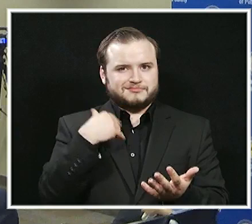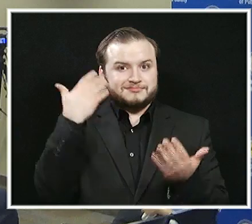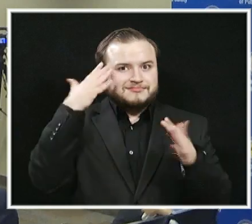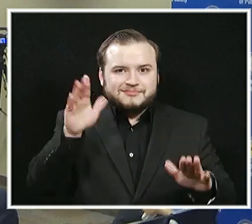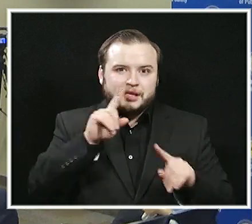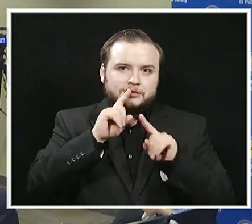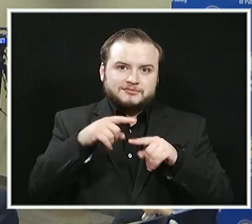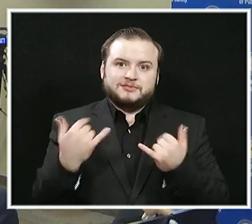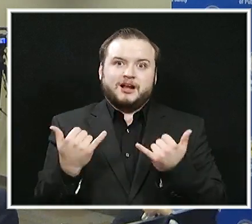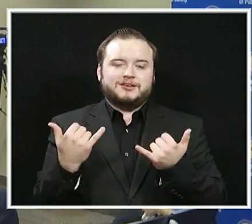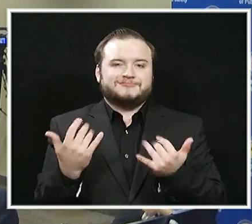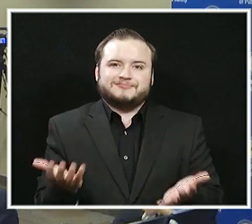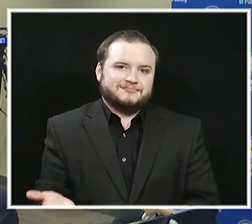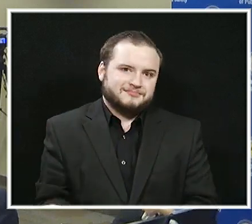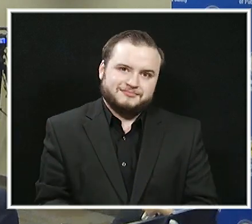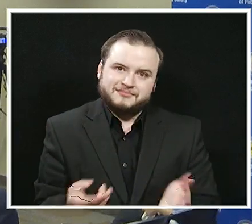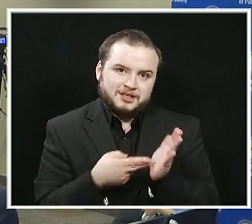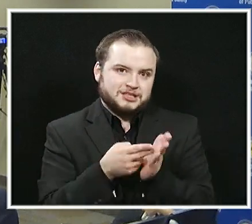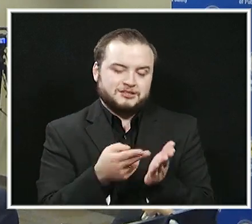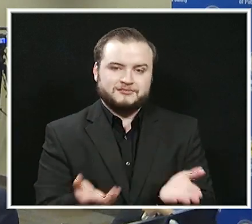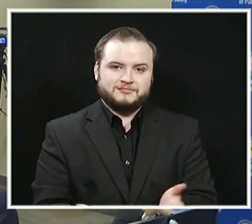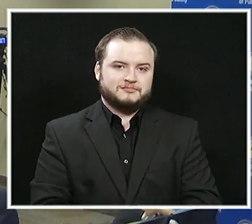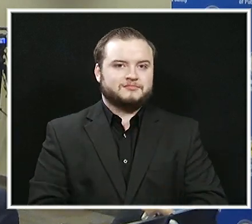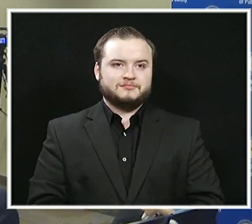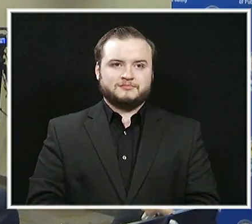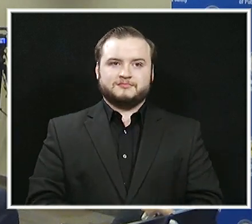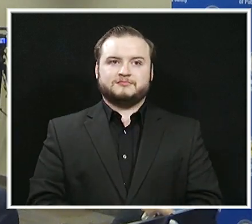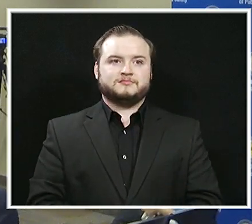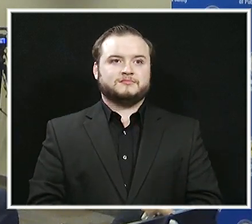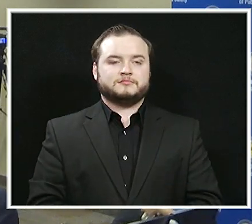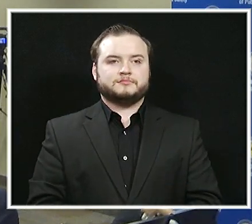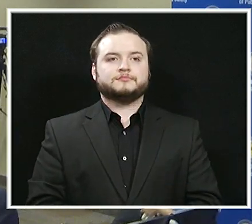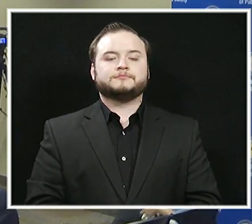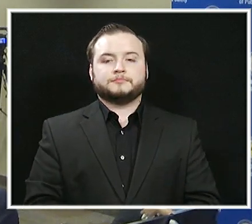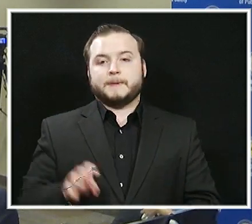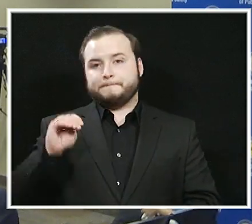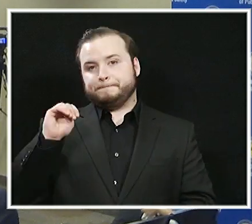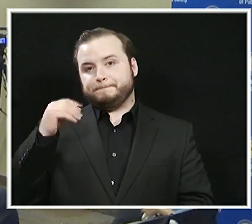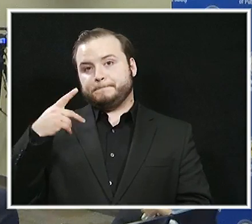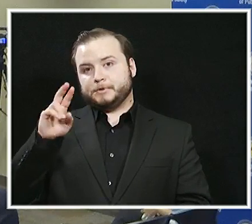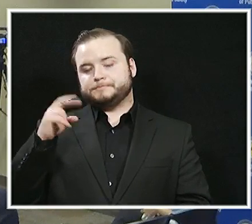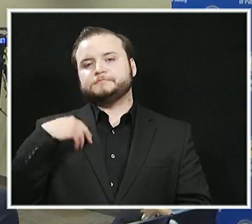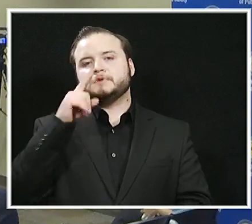being vague because I wish to be vague, it's vague because I don't know the answer yet. [ off mic ]